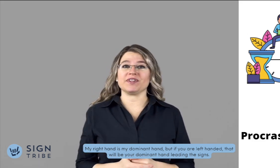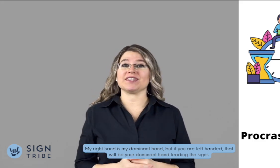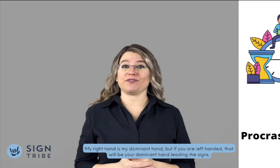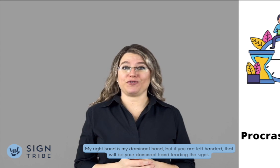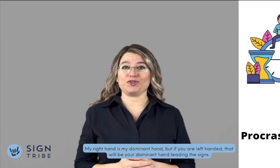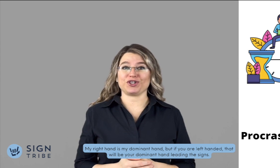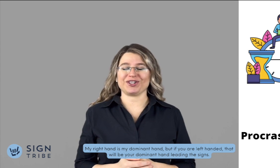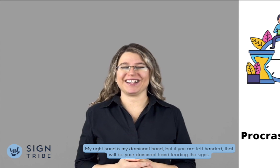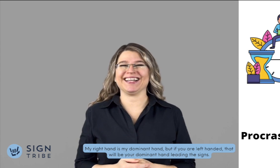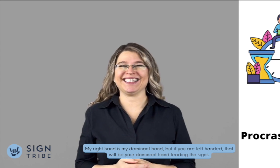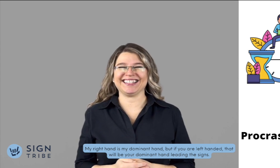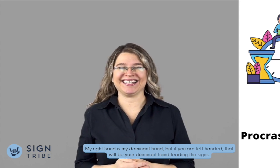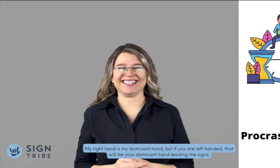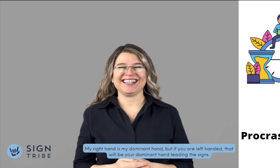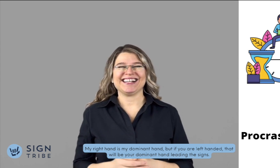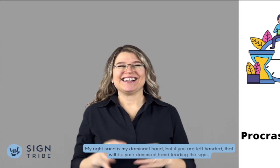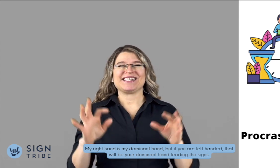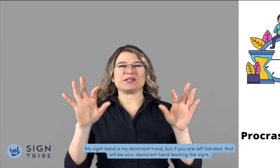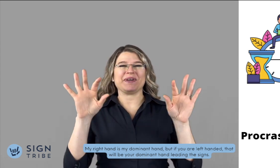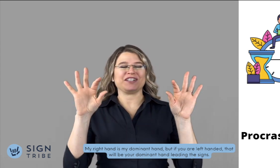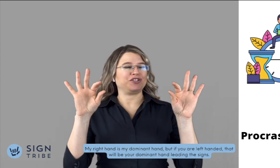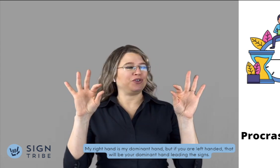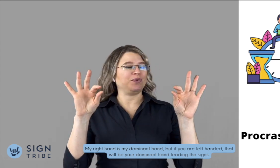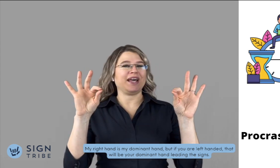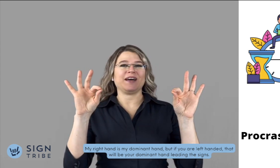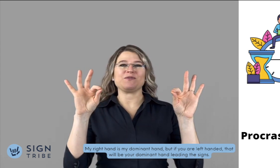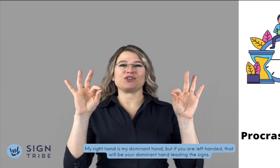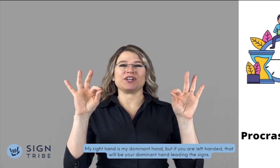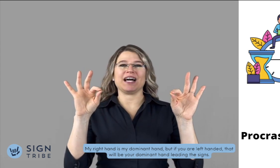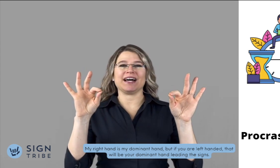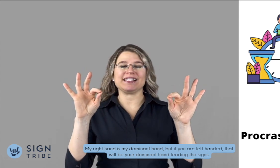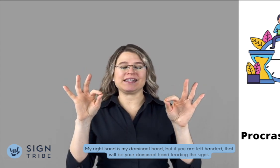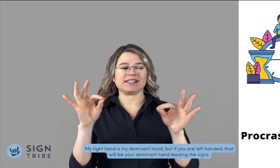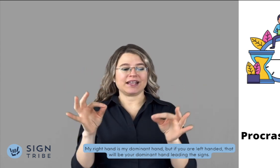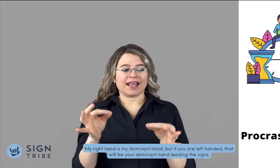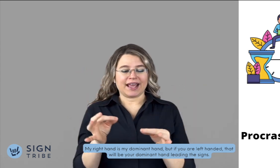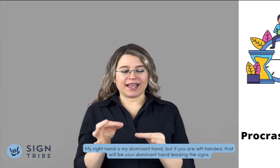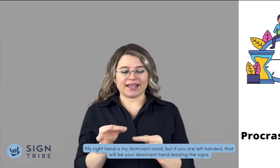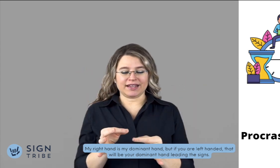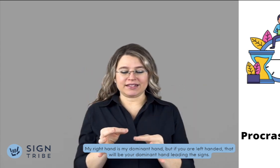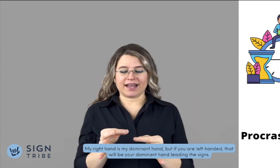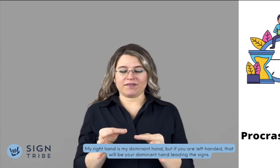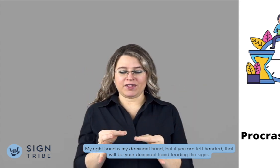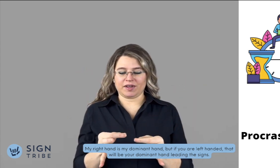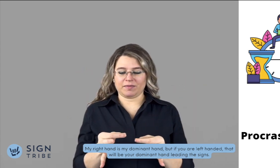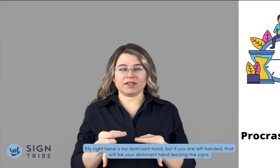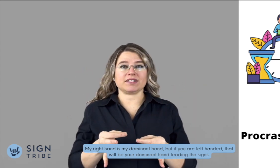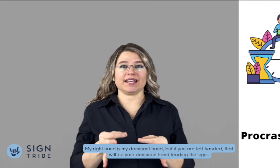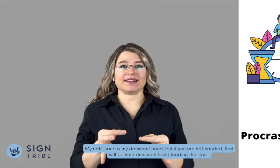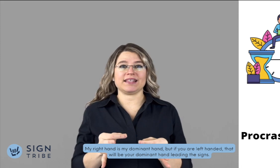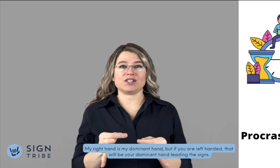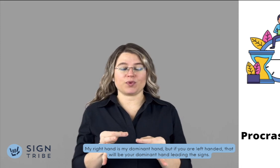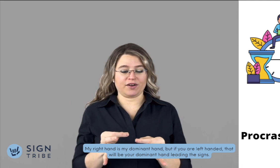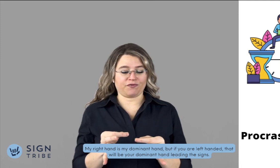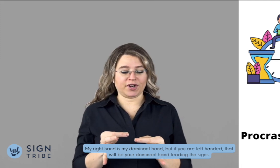the future. So make two F's or 9's and have them like this right in front of